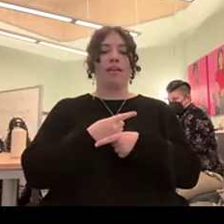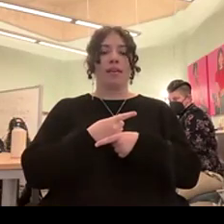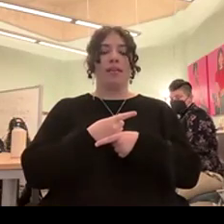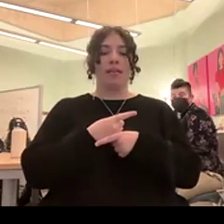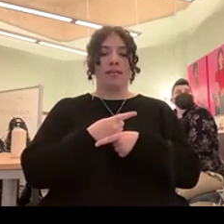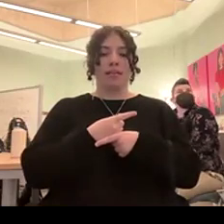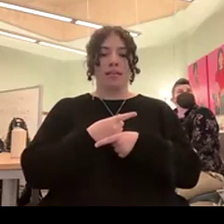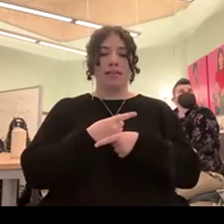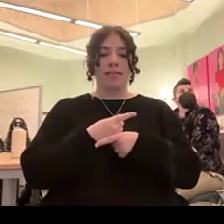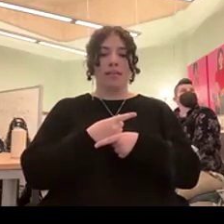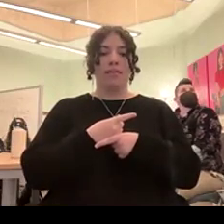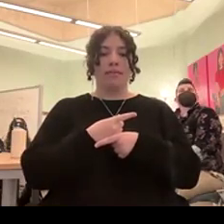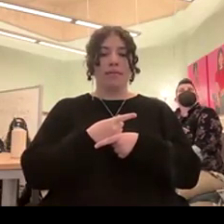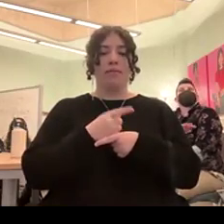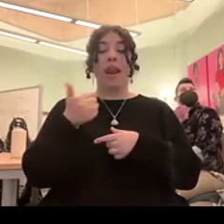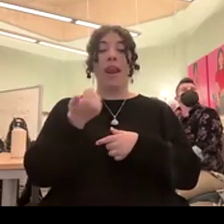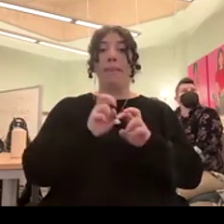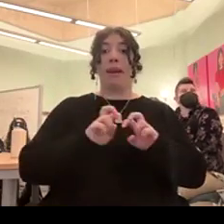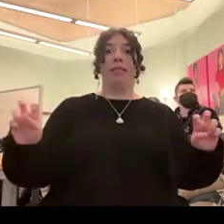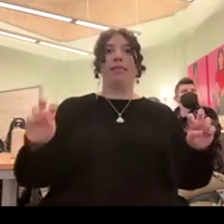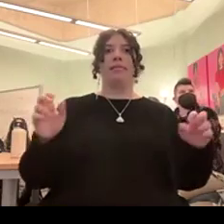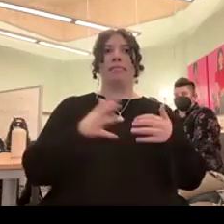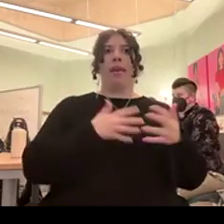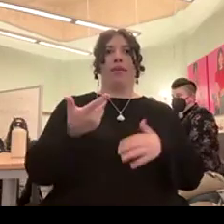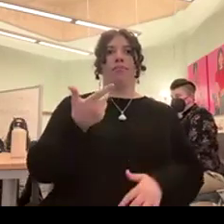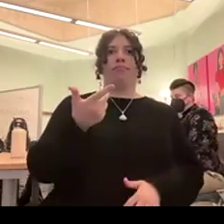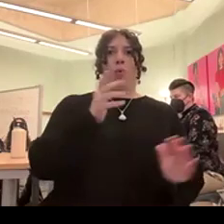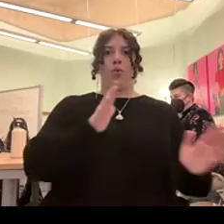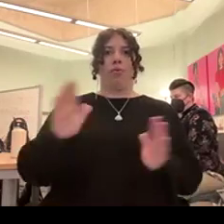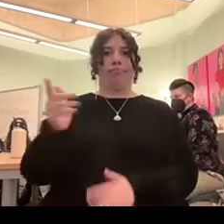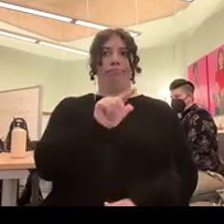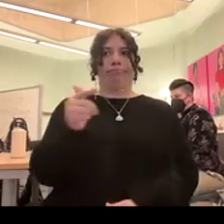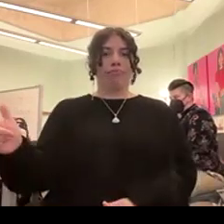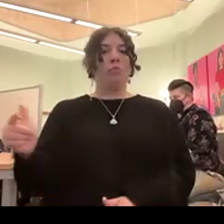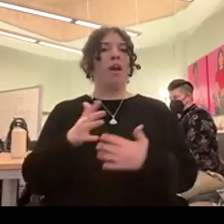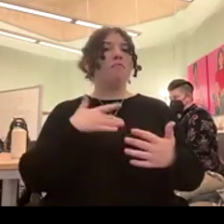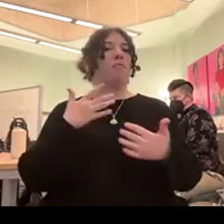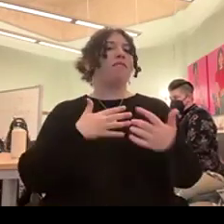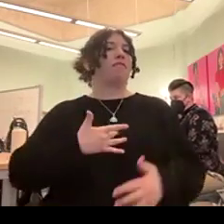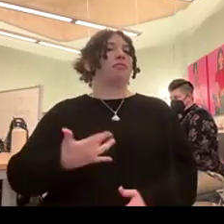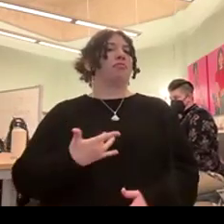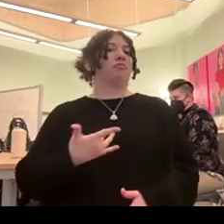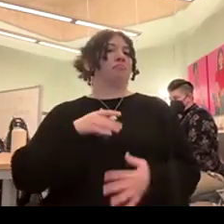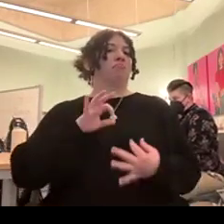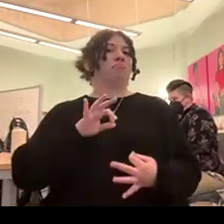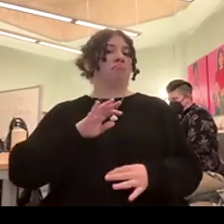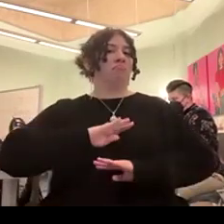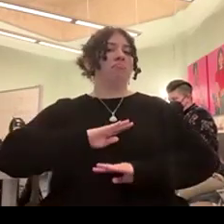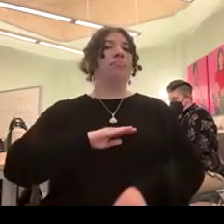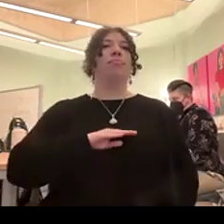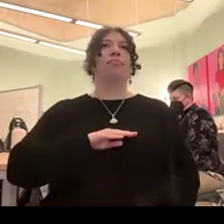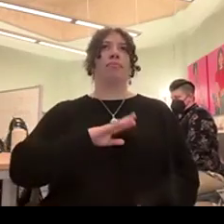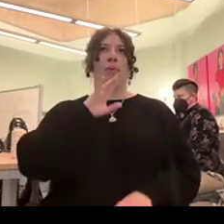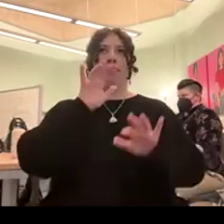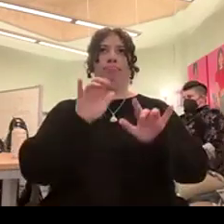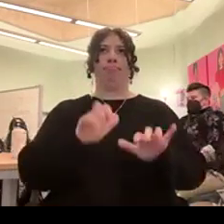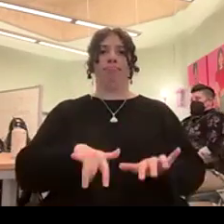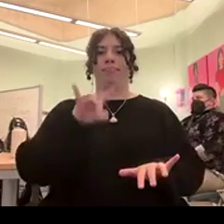we have, right, is for any of the panelists, sort of in any order, whatever feels good,